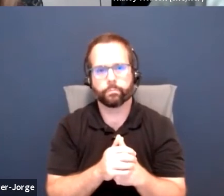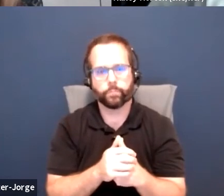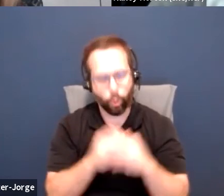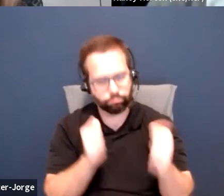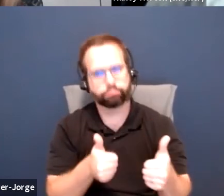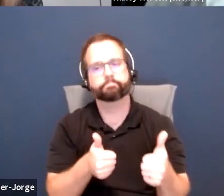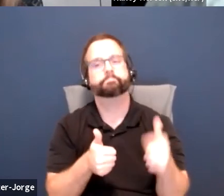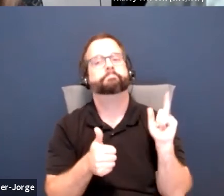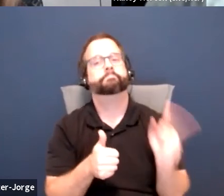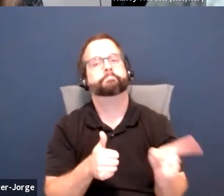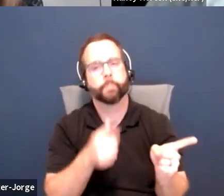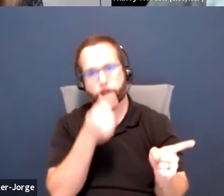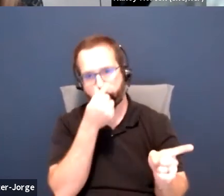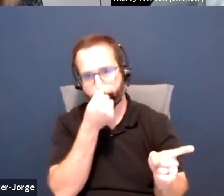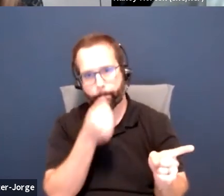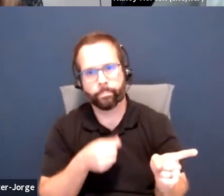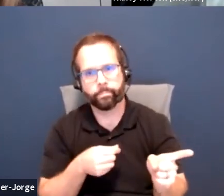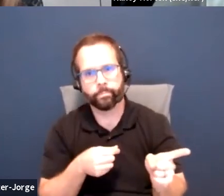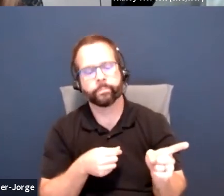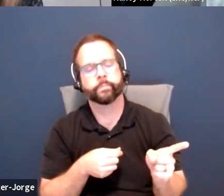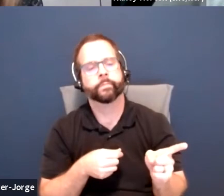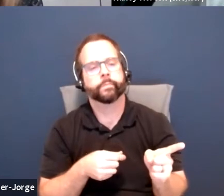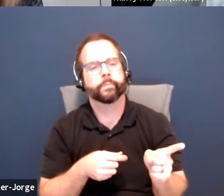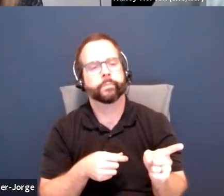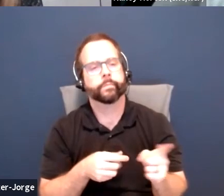want to go to 11, which is health and safety.